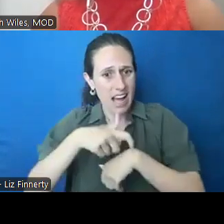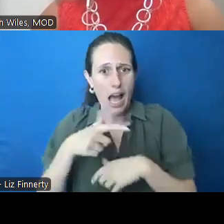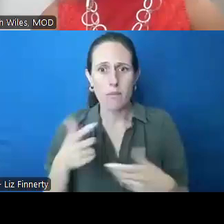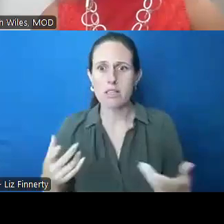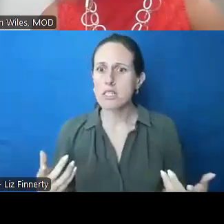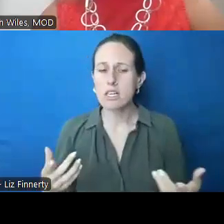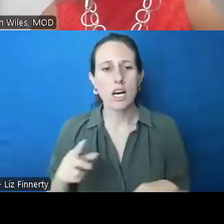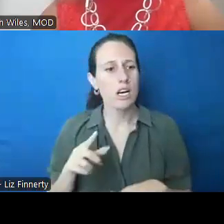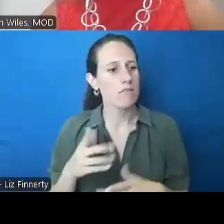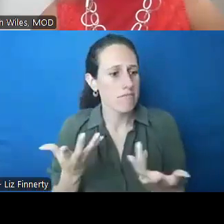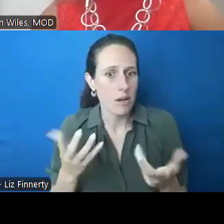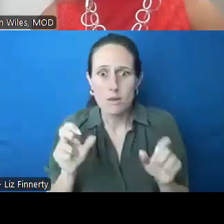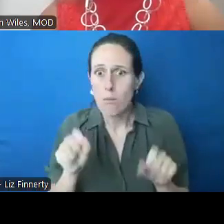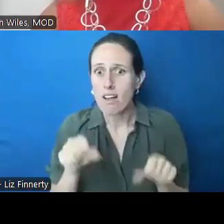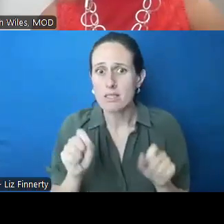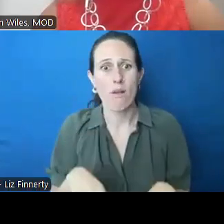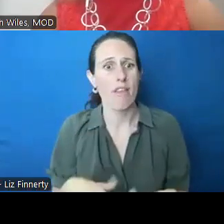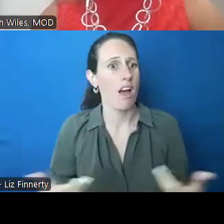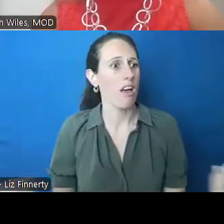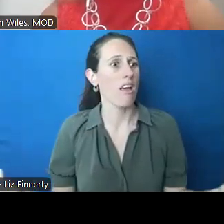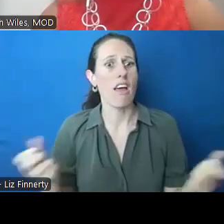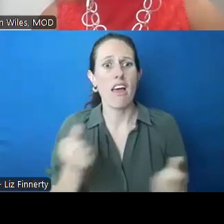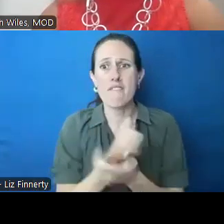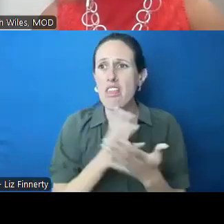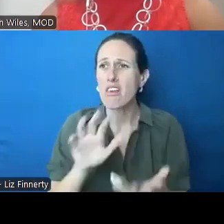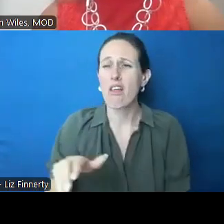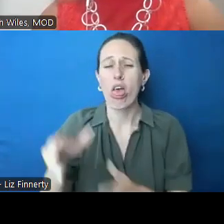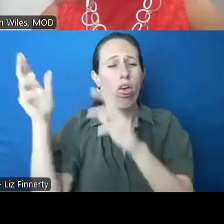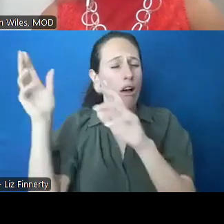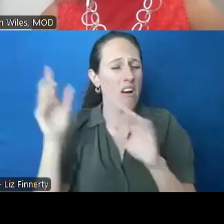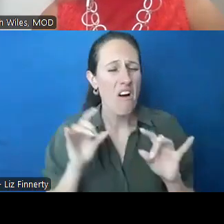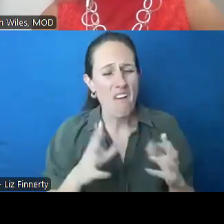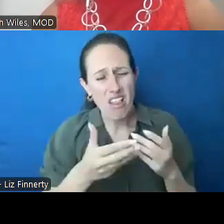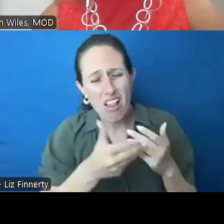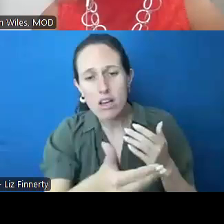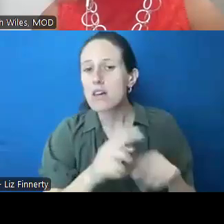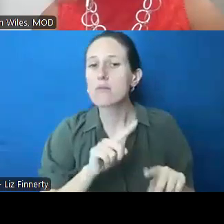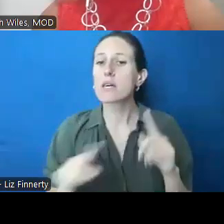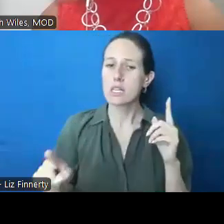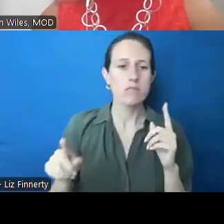life, turned into another opportunity to do something else